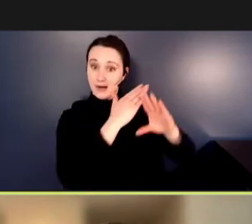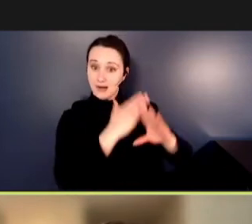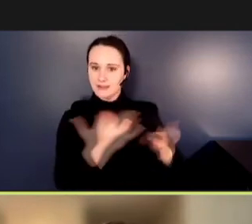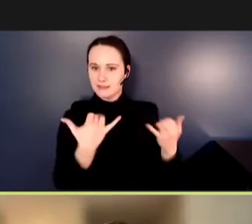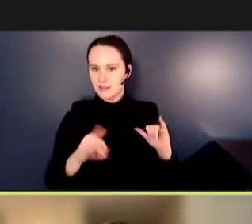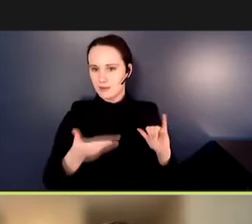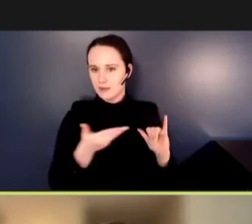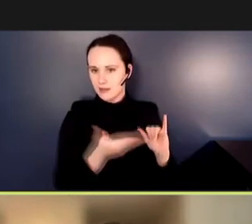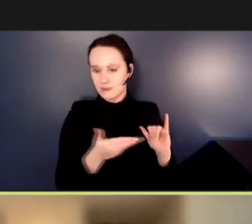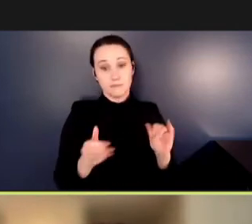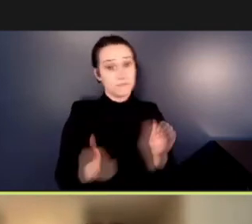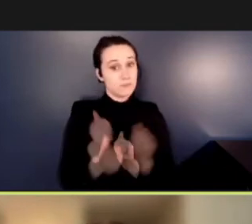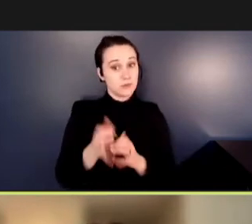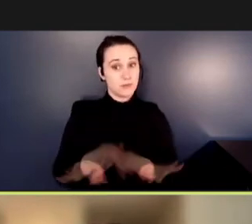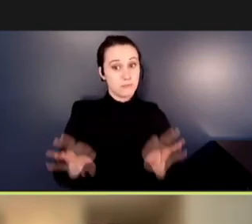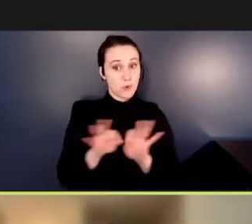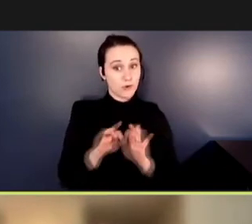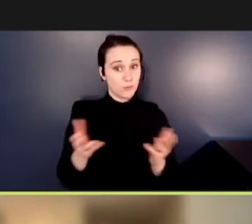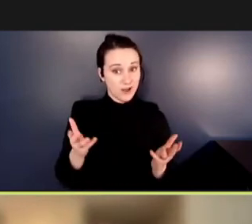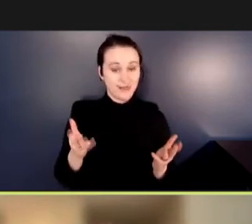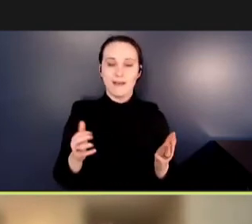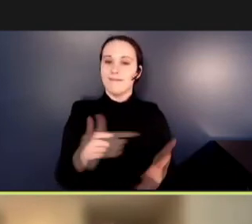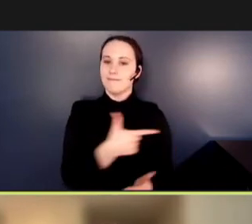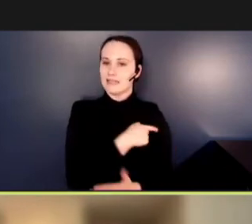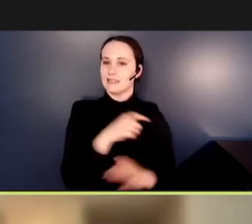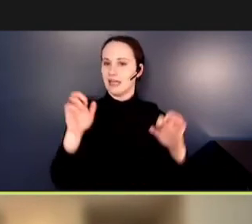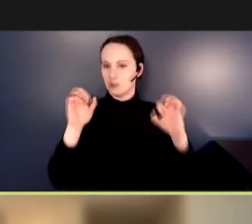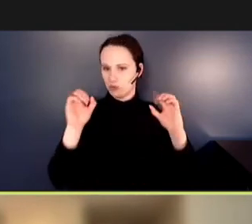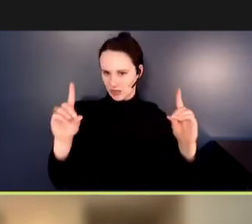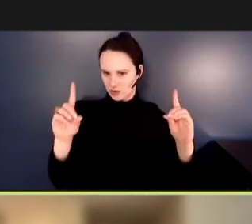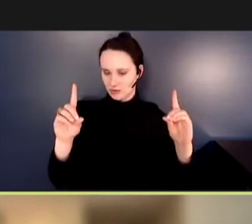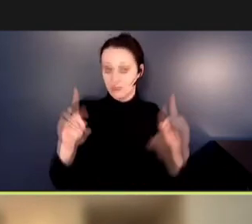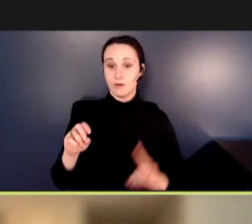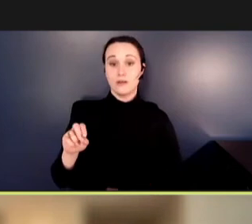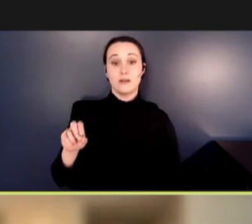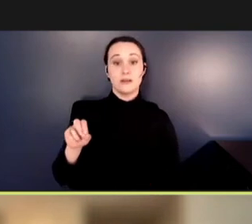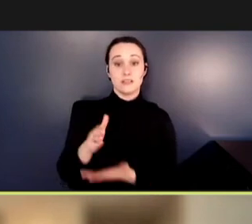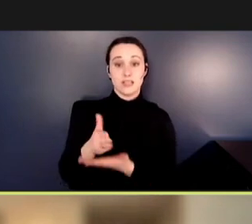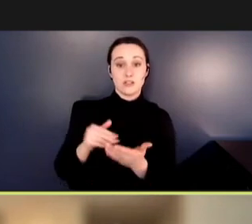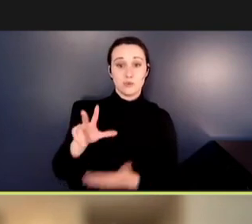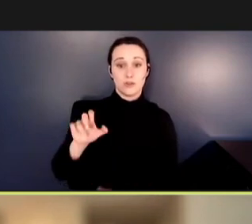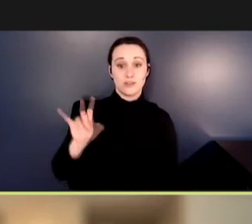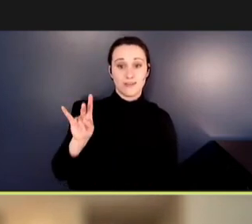vaccine education, which is what I mentioned earlier. So section 317 tries to address that,